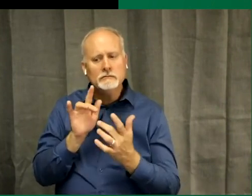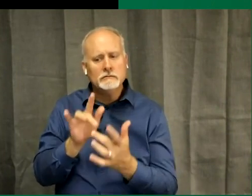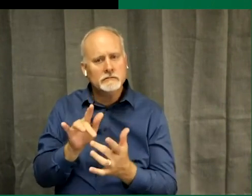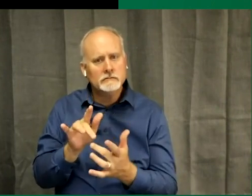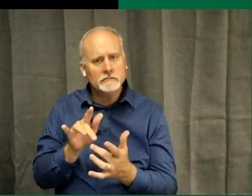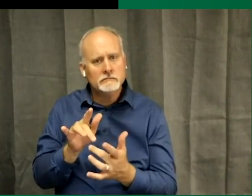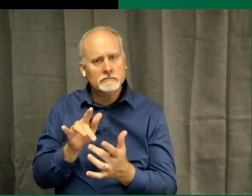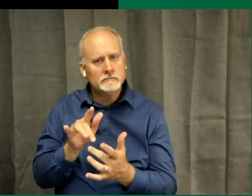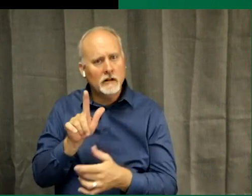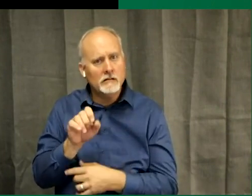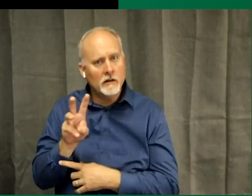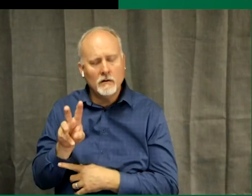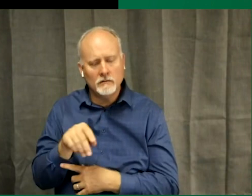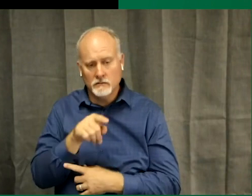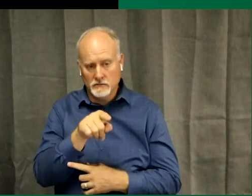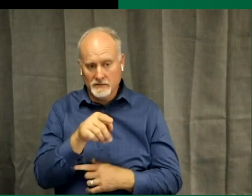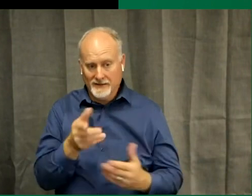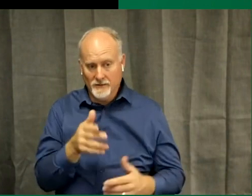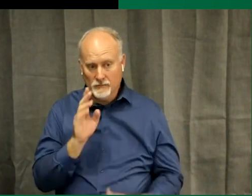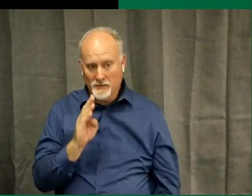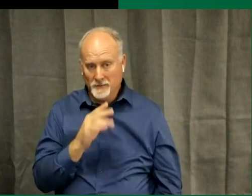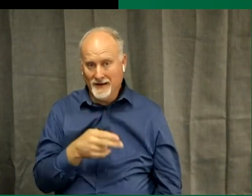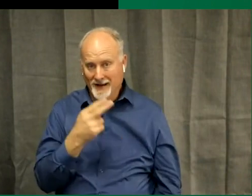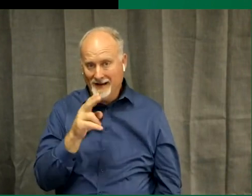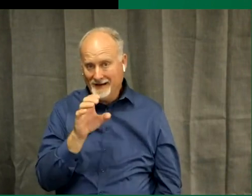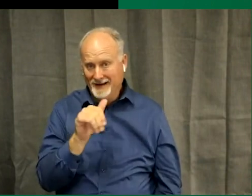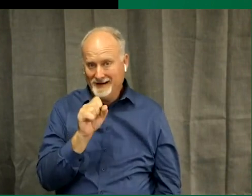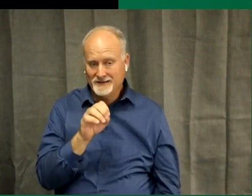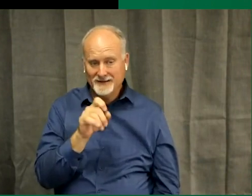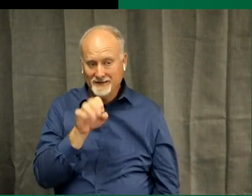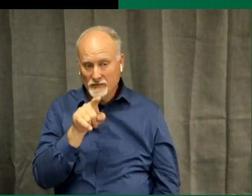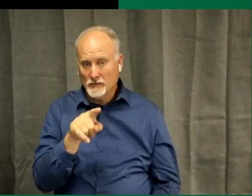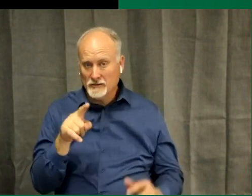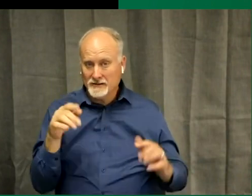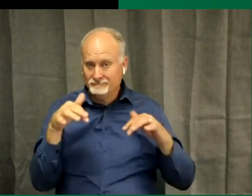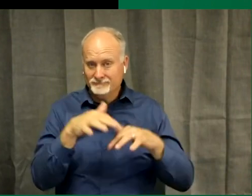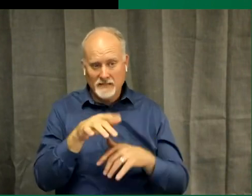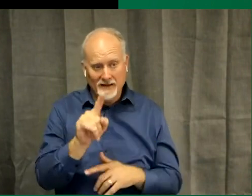slide say here in birmingham in the high case rate if you're at a gathering that has a hundred people